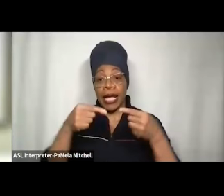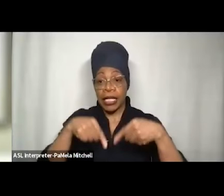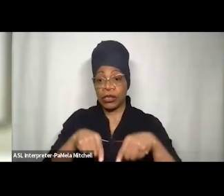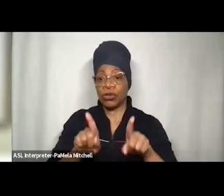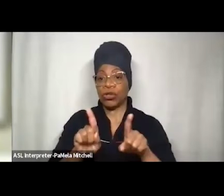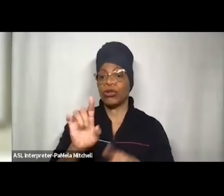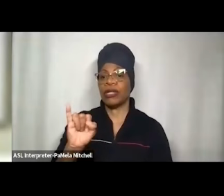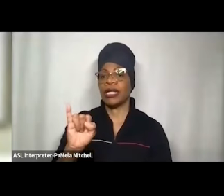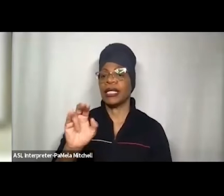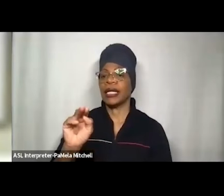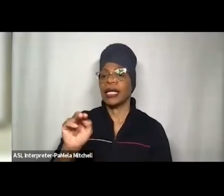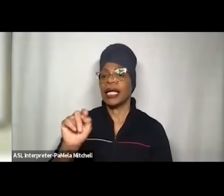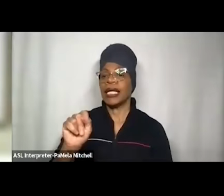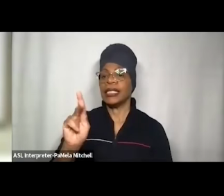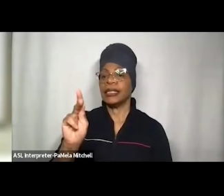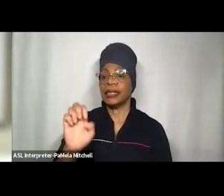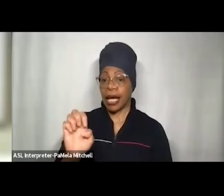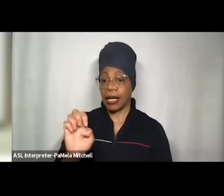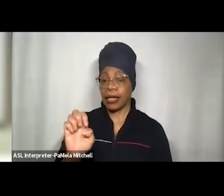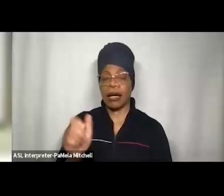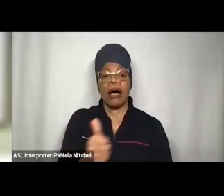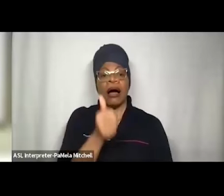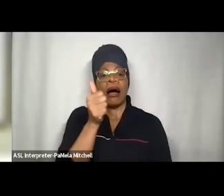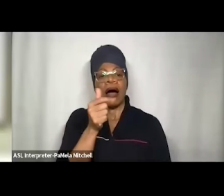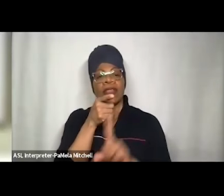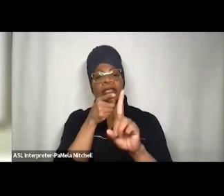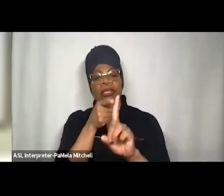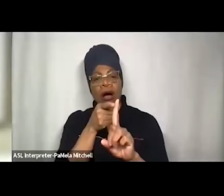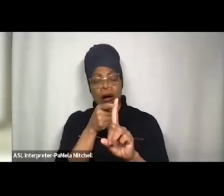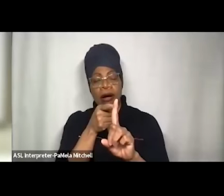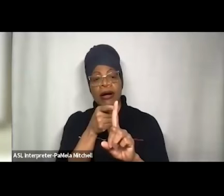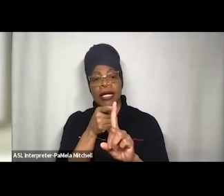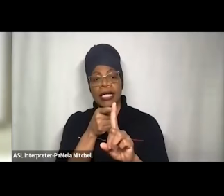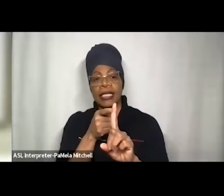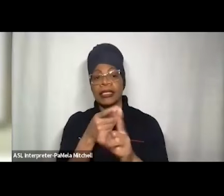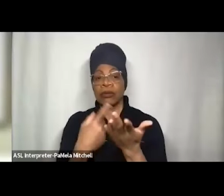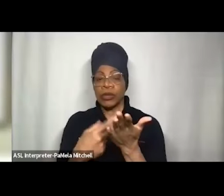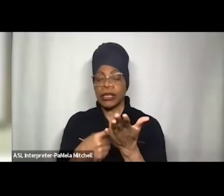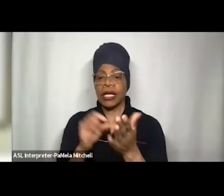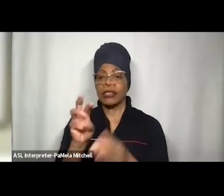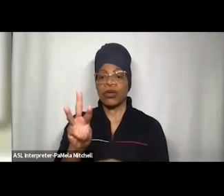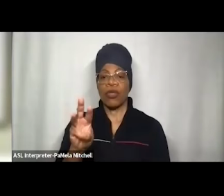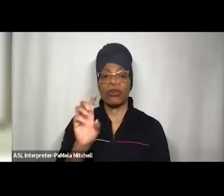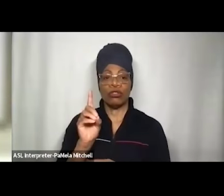Other targeted areas for assessment. We talked about withdrawal severity, interactions with other drugs